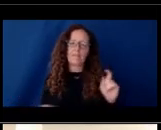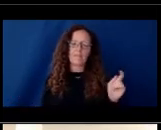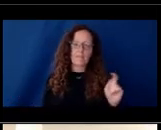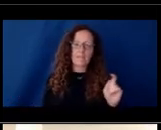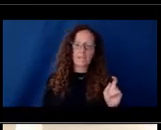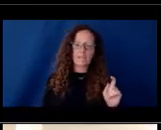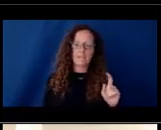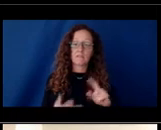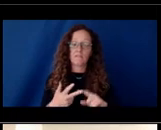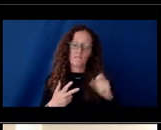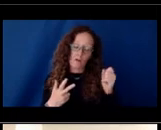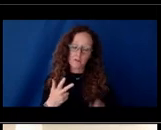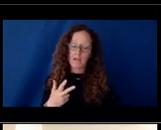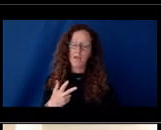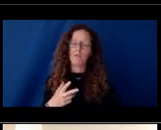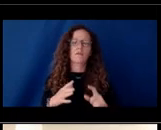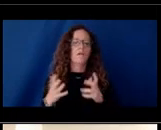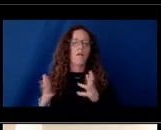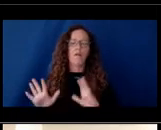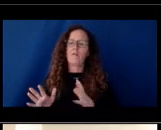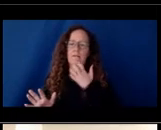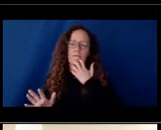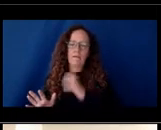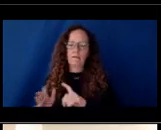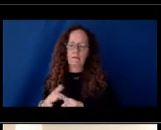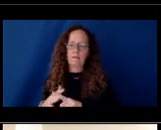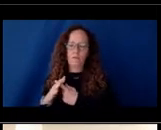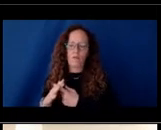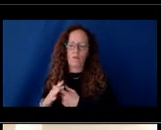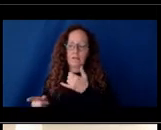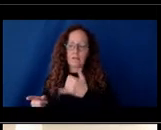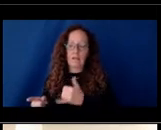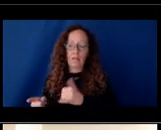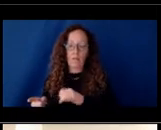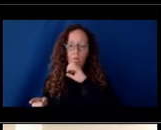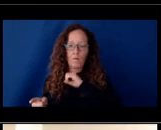you already can start to get excessive heat into that yellow and orange category in March, and so